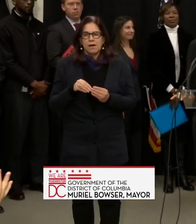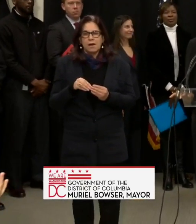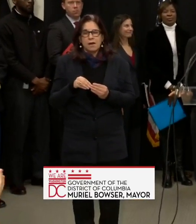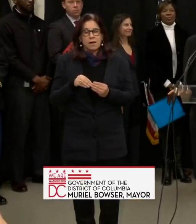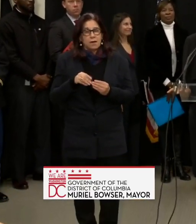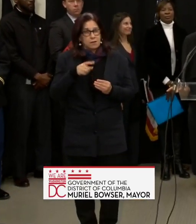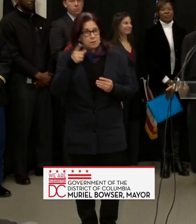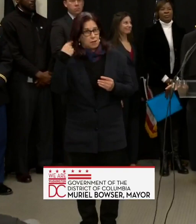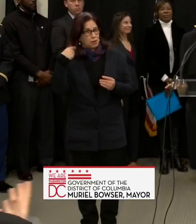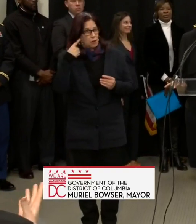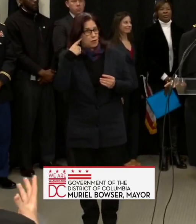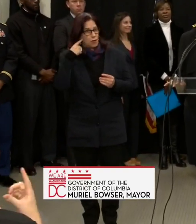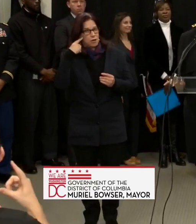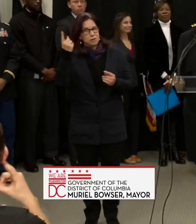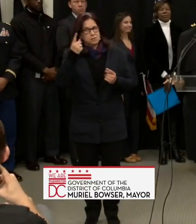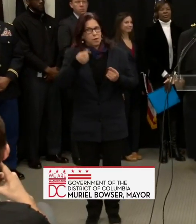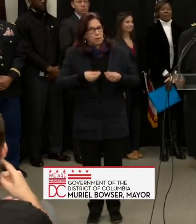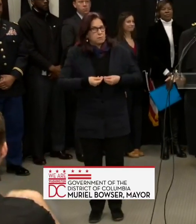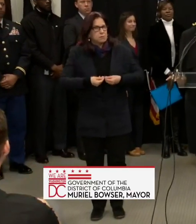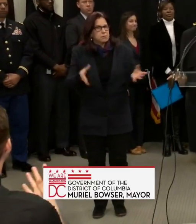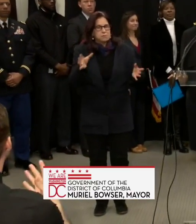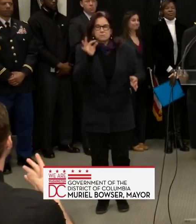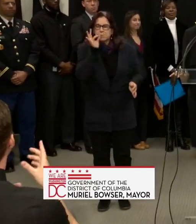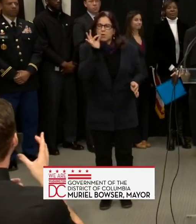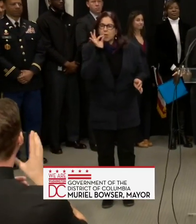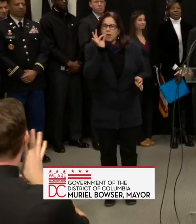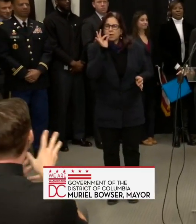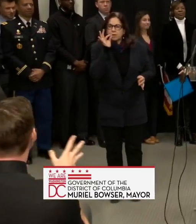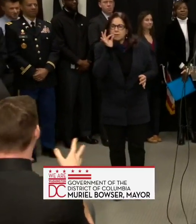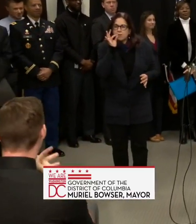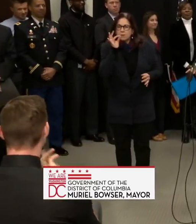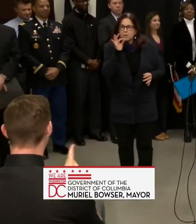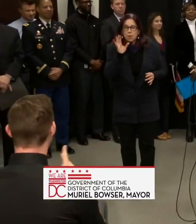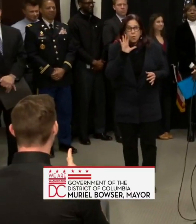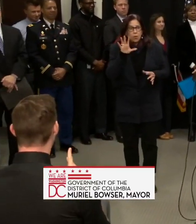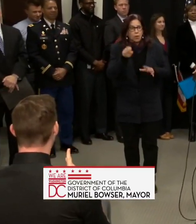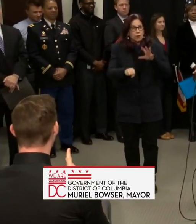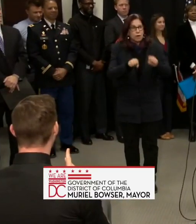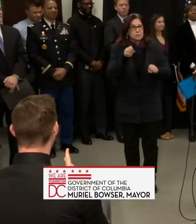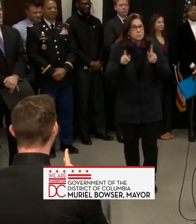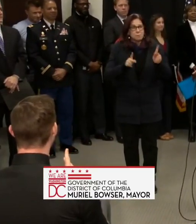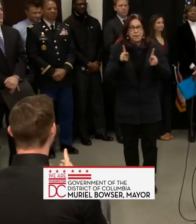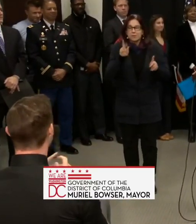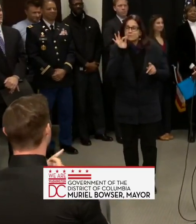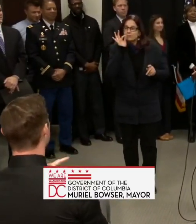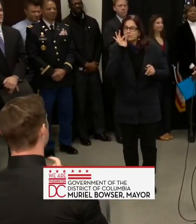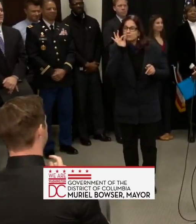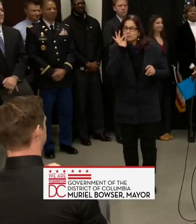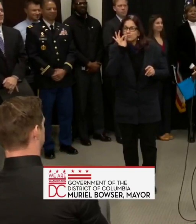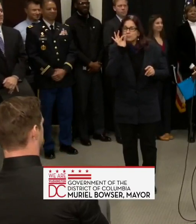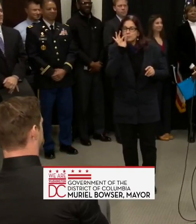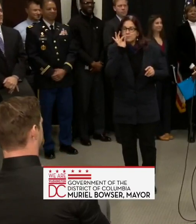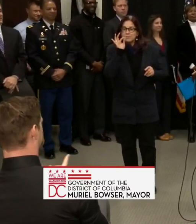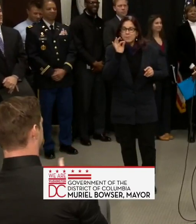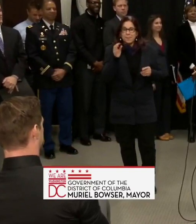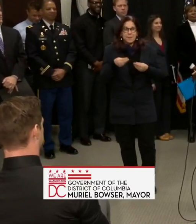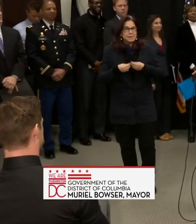SMOKING IN PUBLIC? >> MAYOR: WE'RE GOING TO BE